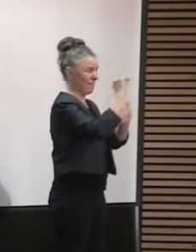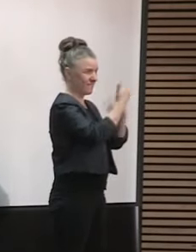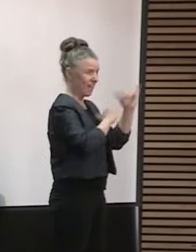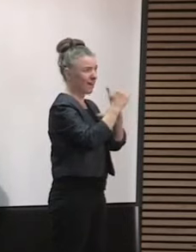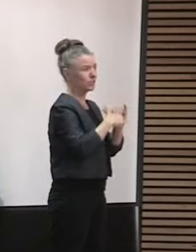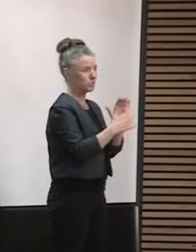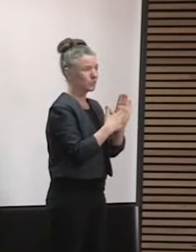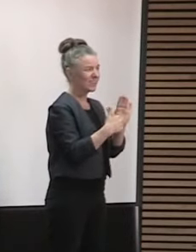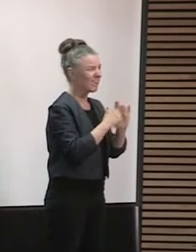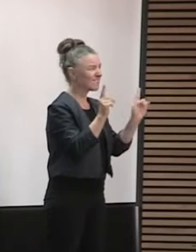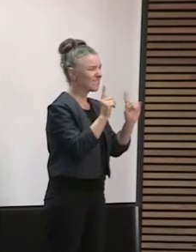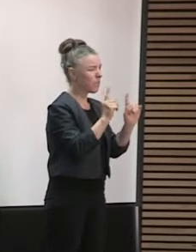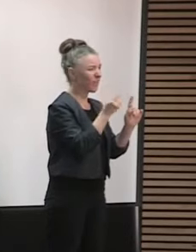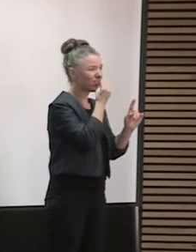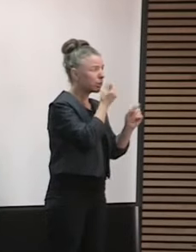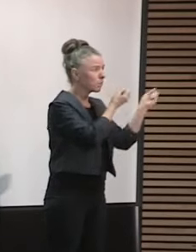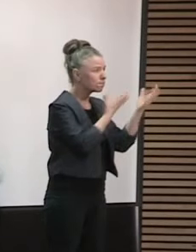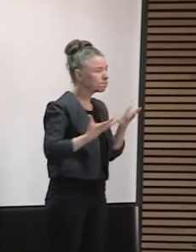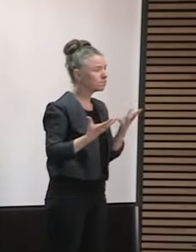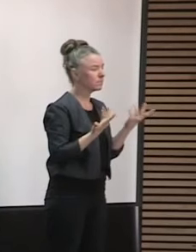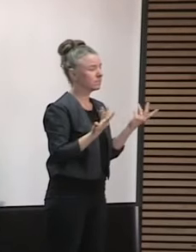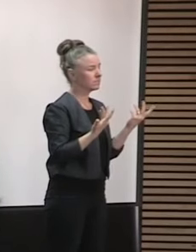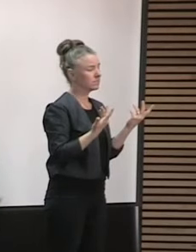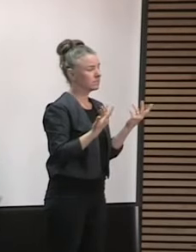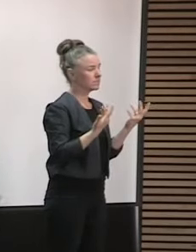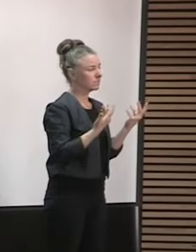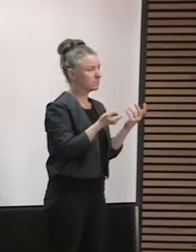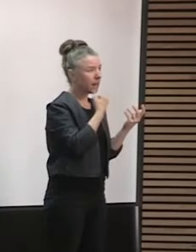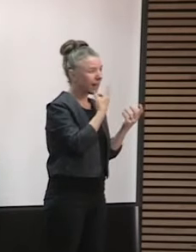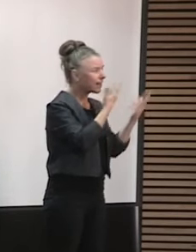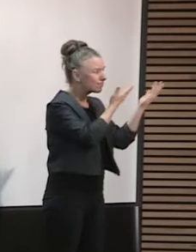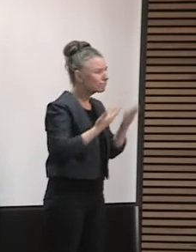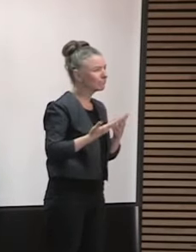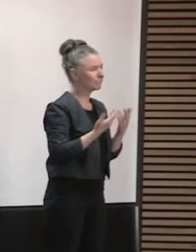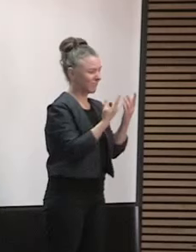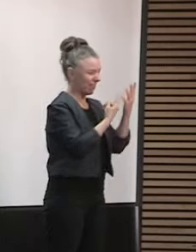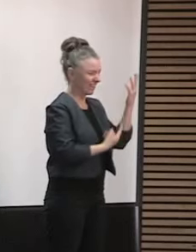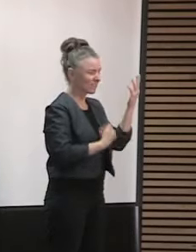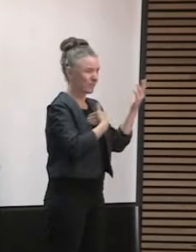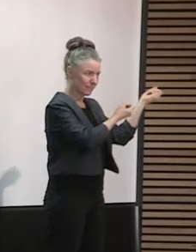course we've put money into the wage subsidy to keep people in work in the first